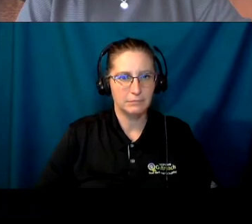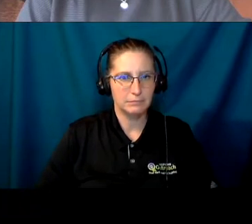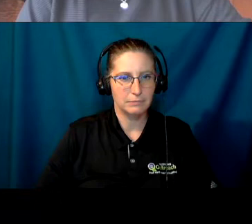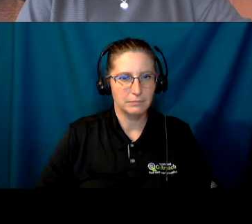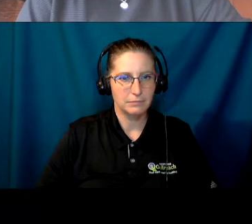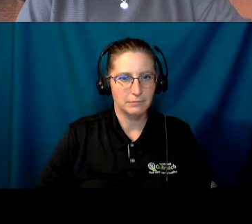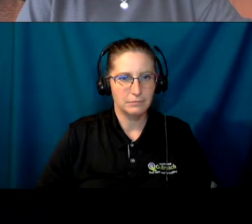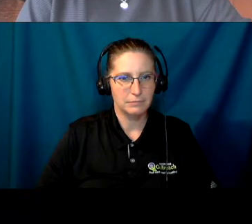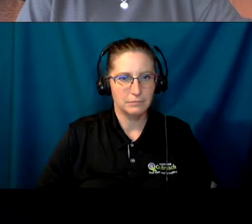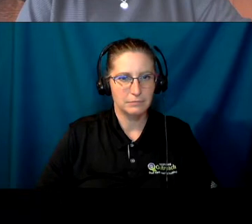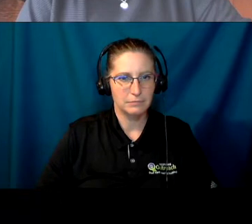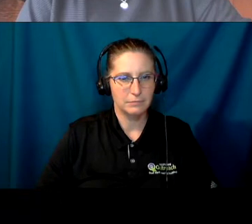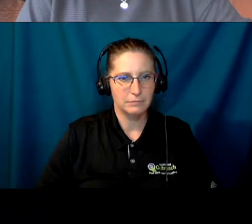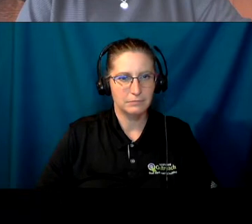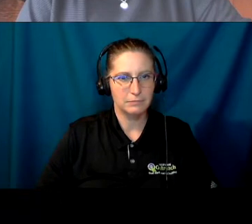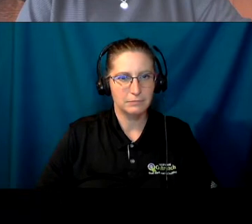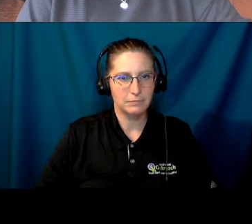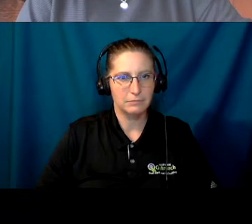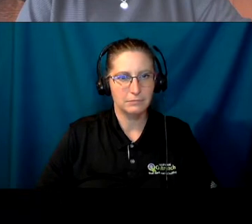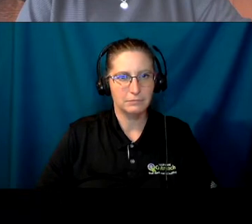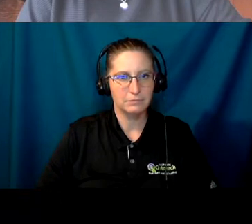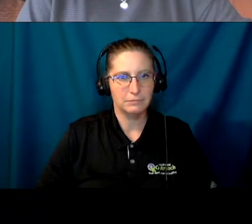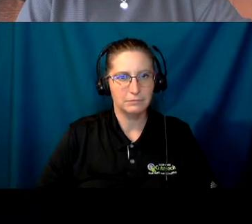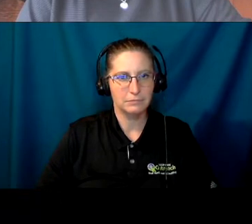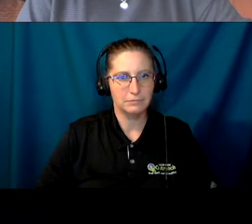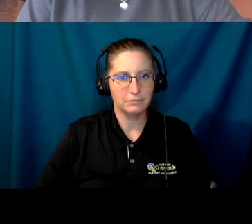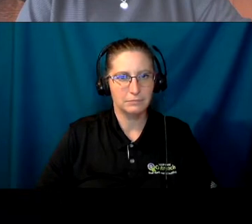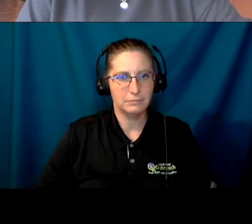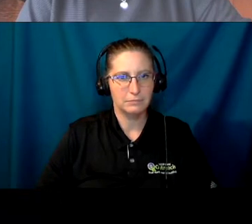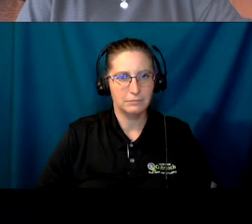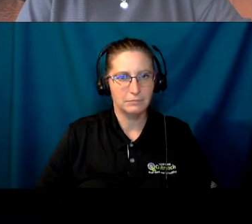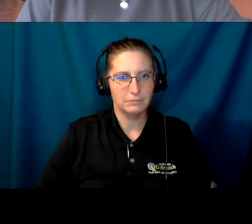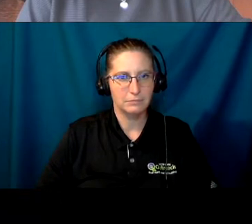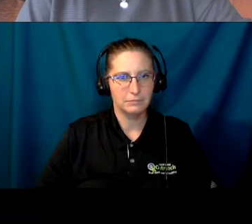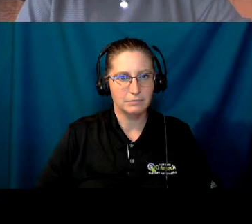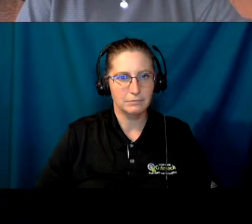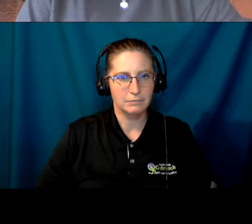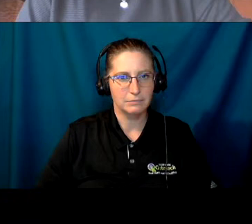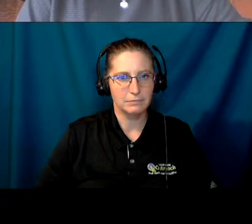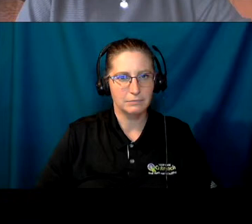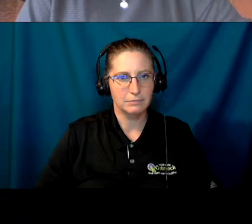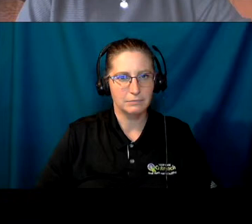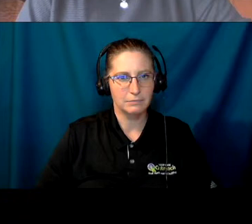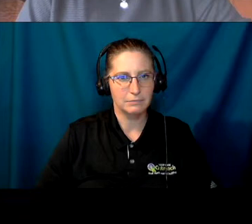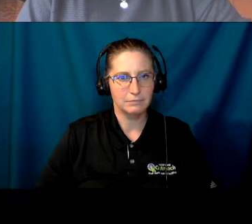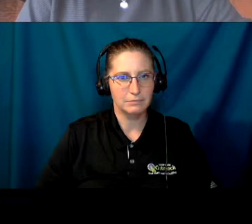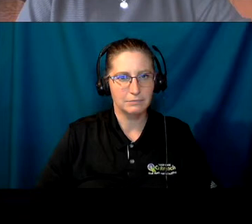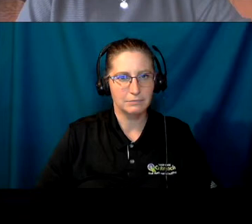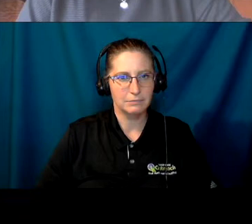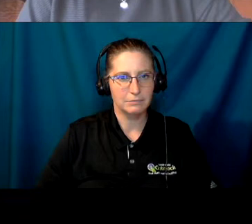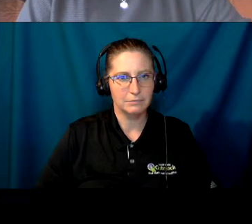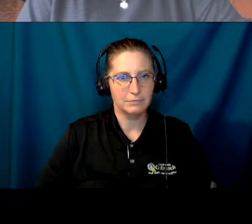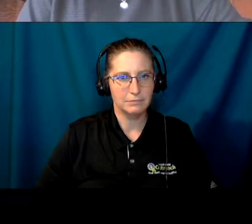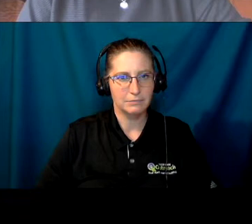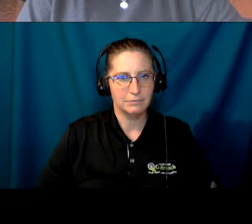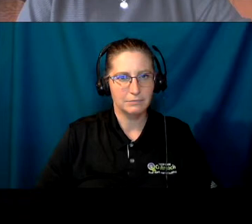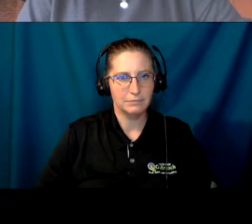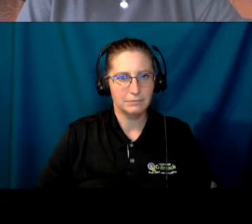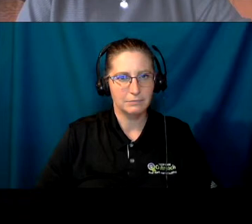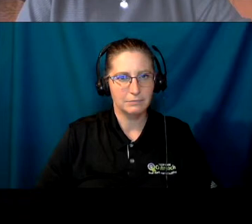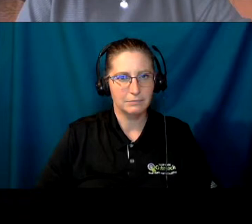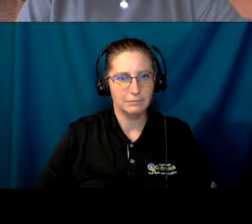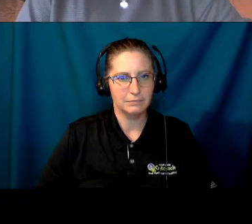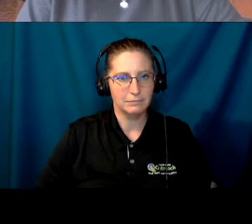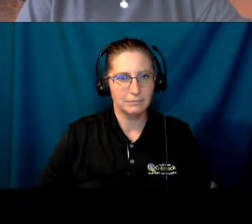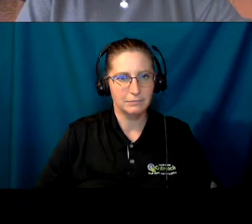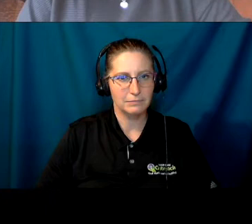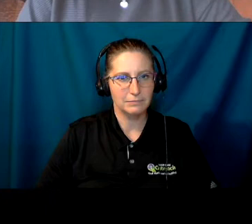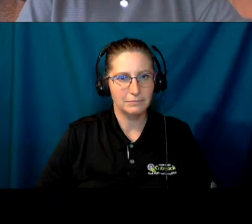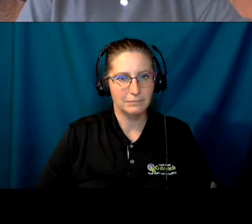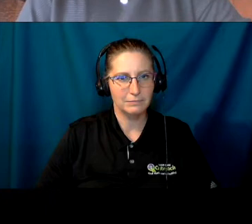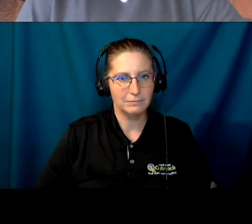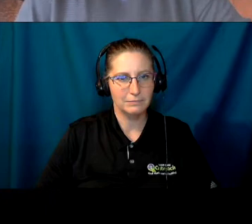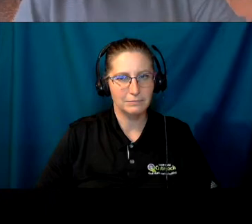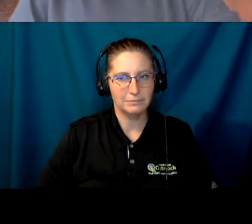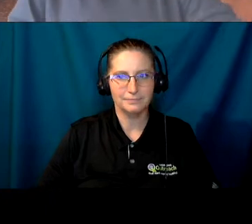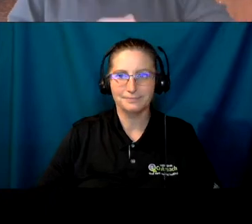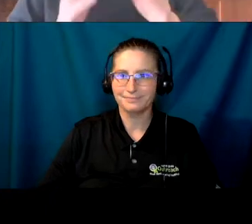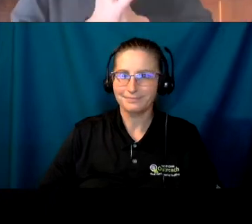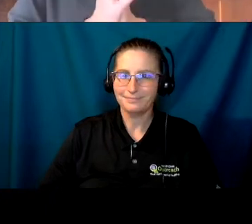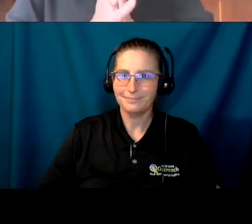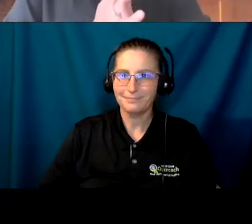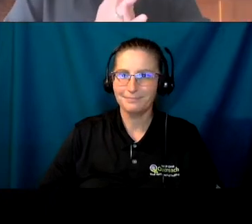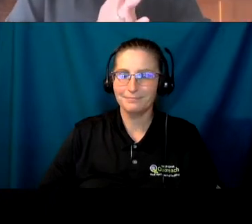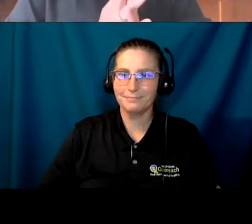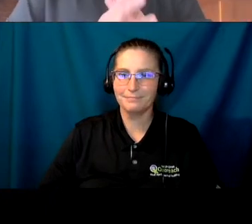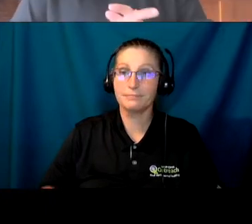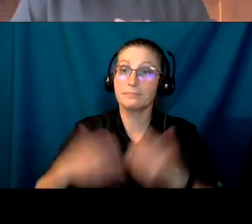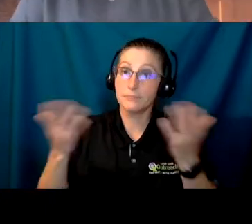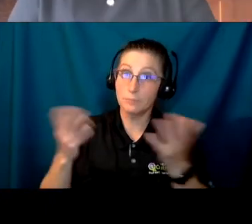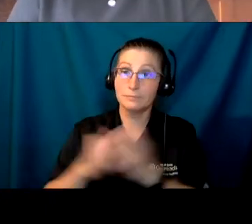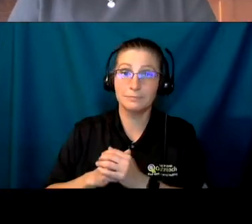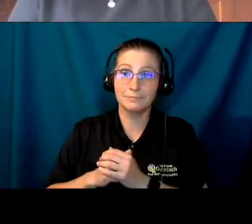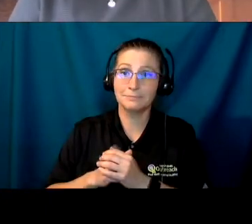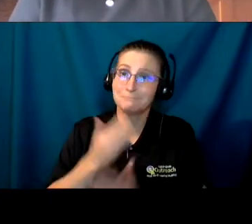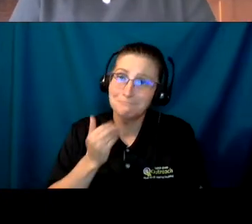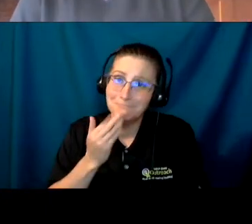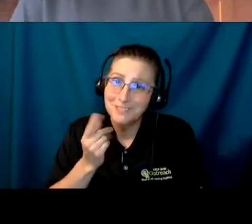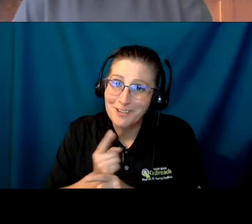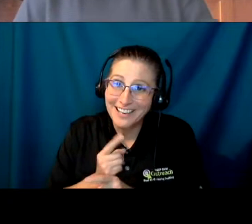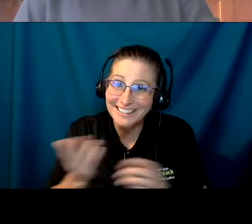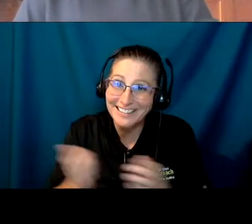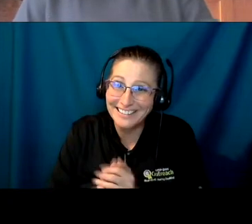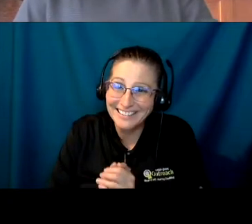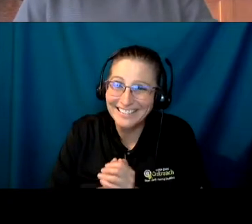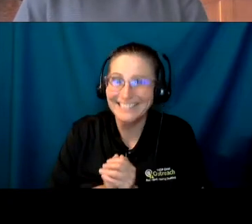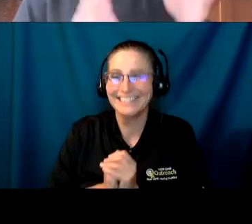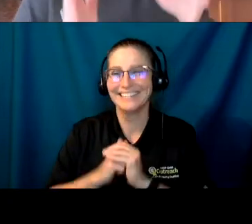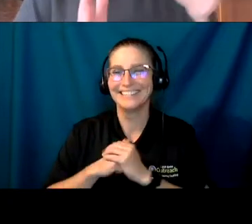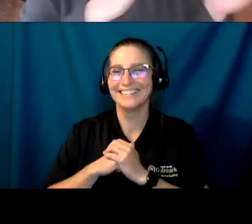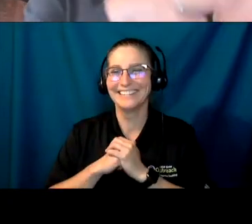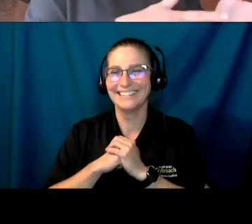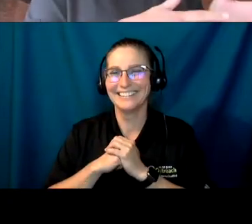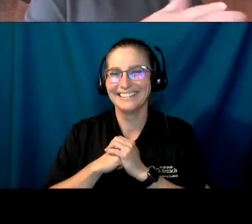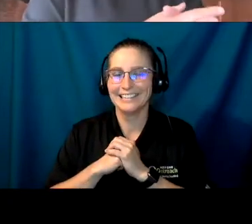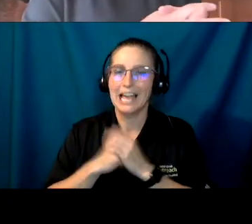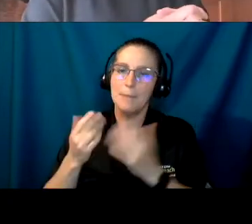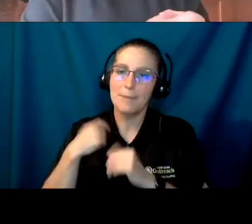Julie Maier: So it's so sweet, isn't it, it's just. And yet, I might refer to it again later